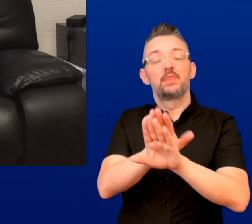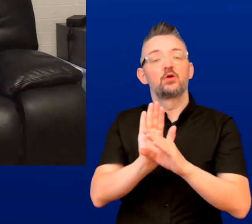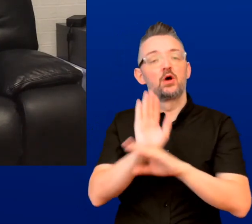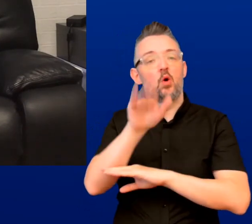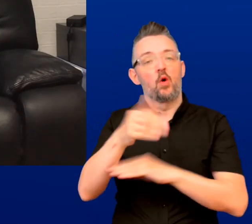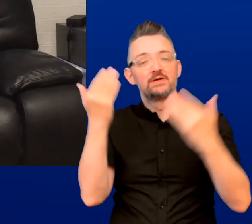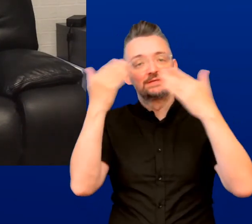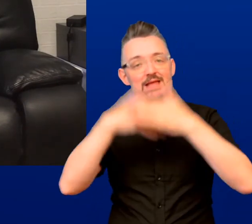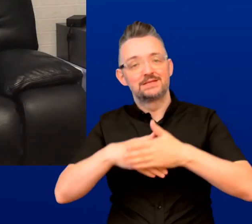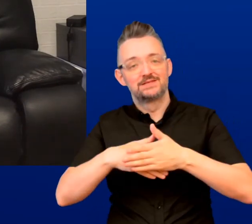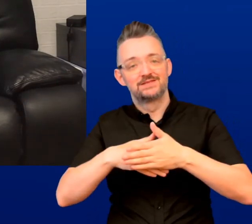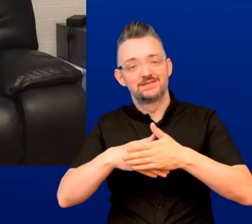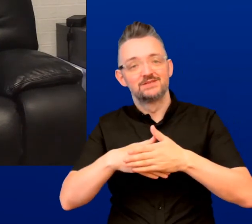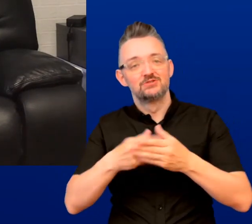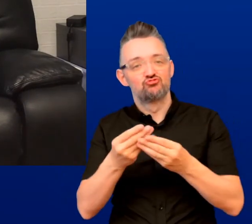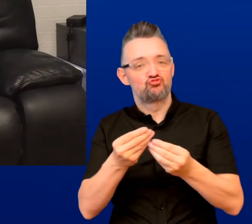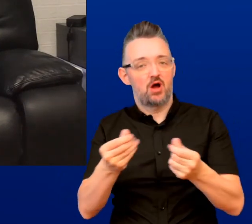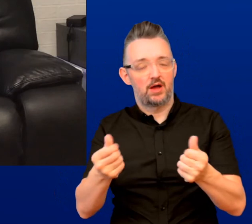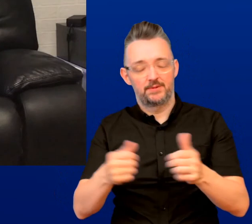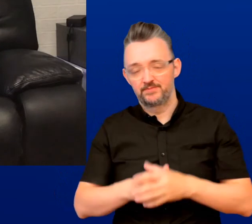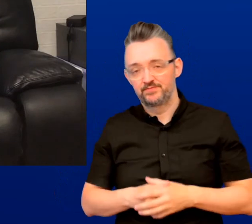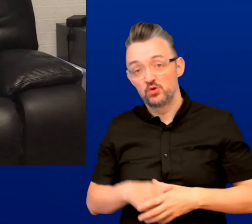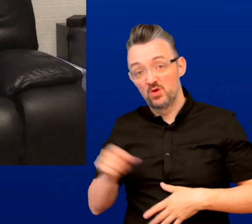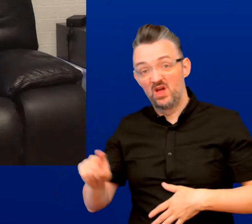overnight. Because it's the very first layer